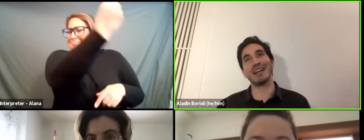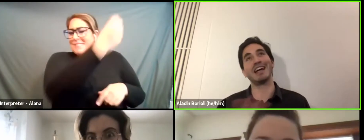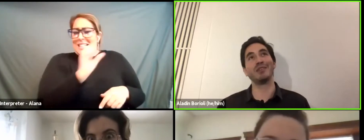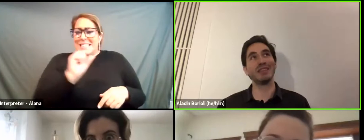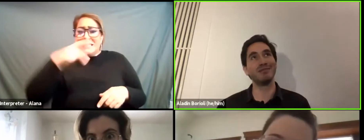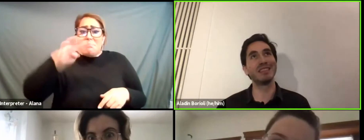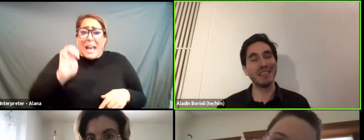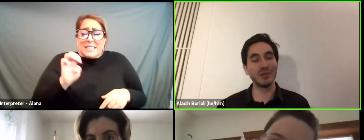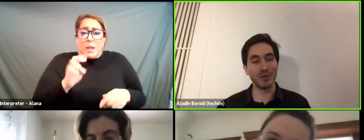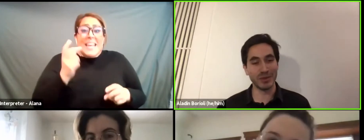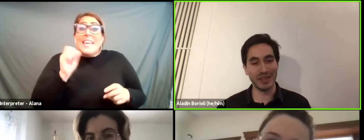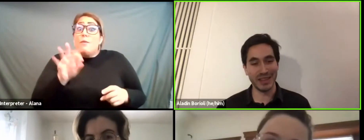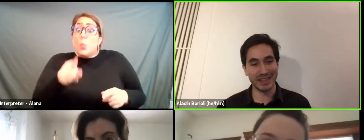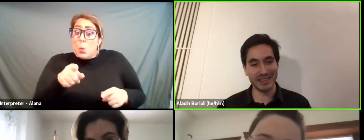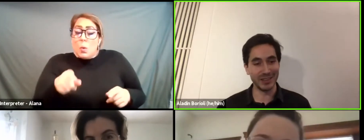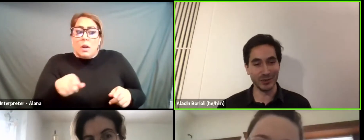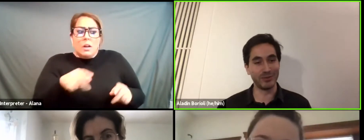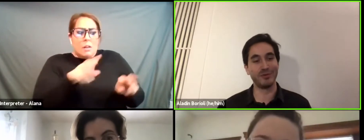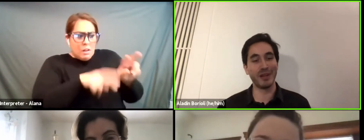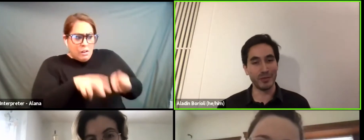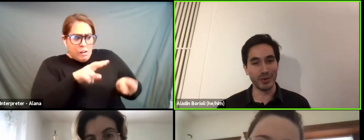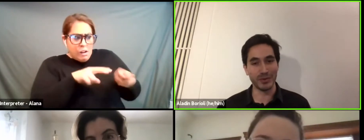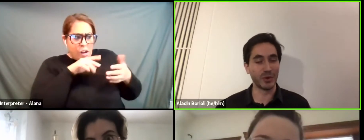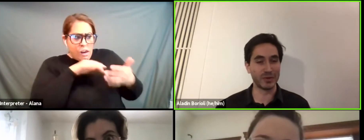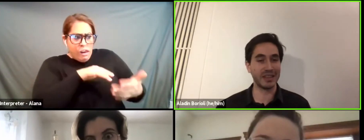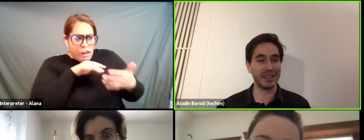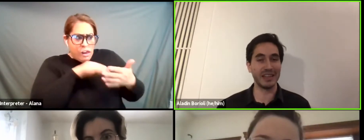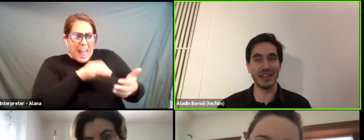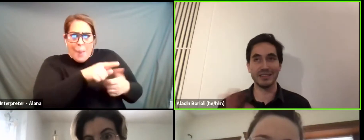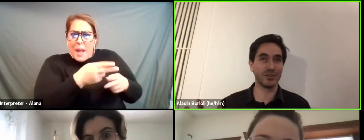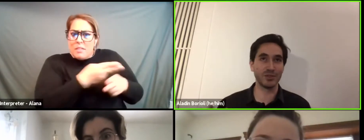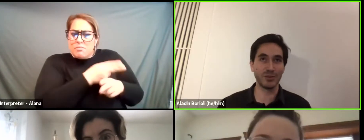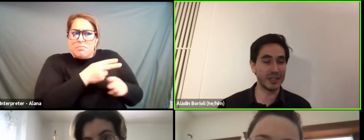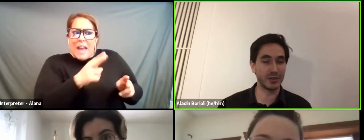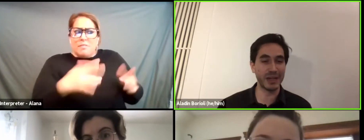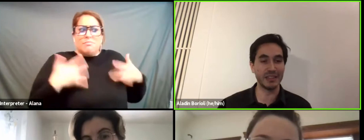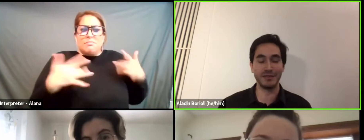how they see the world and through pheromones mostly and also to through electro-magnetic